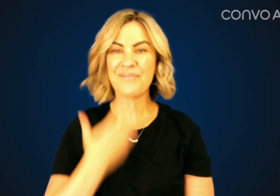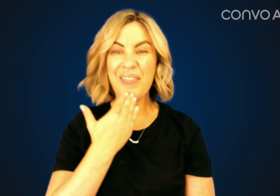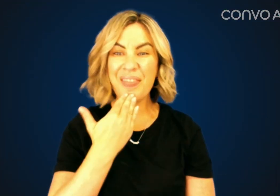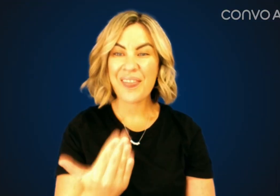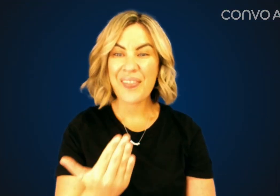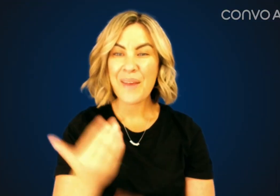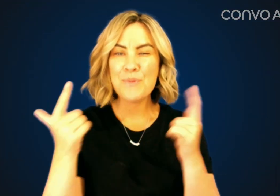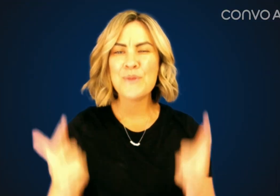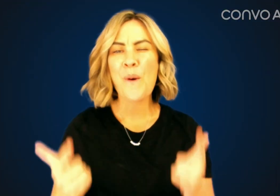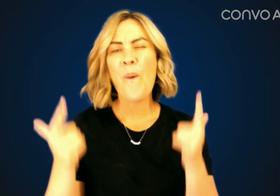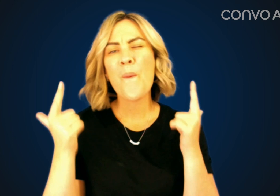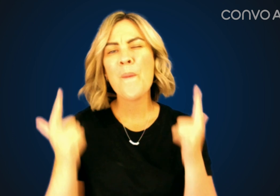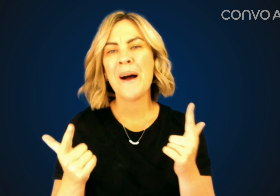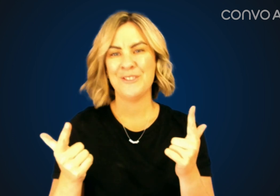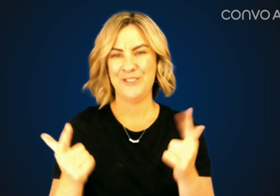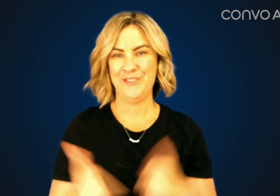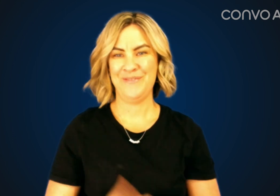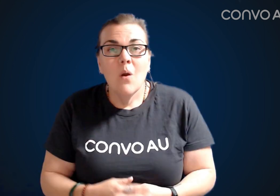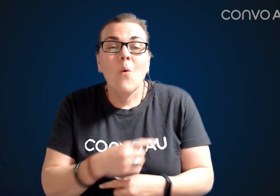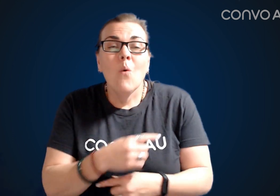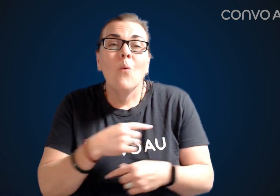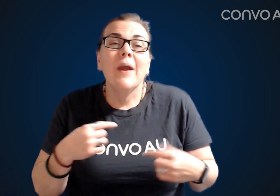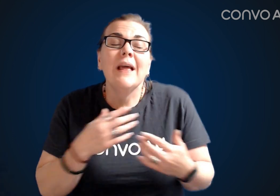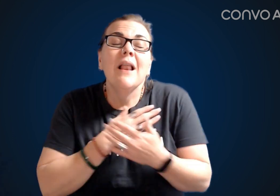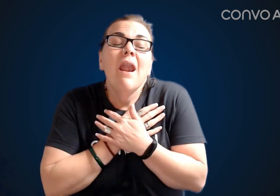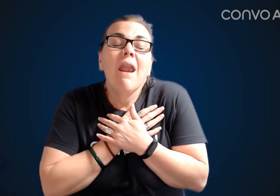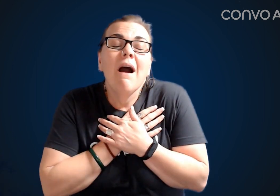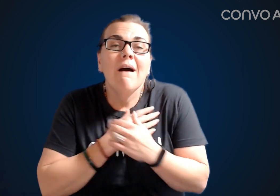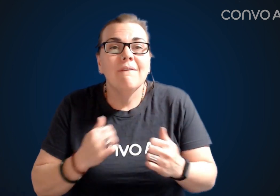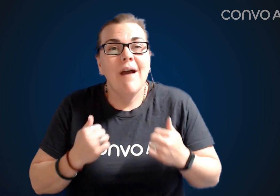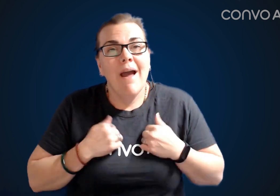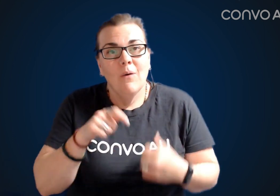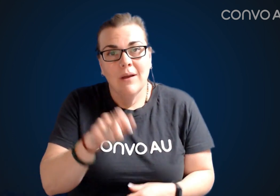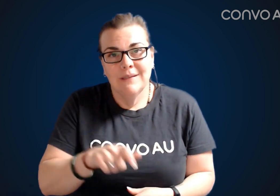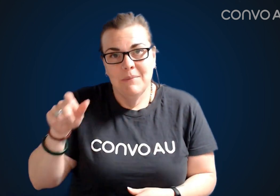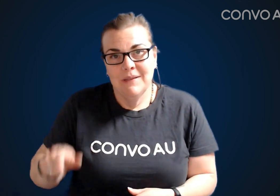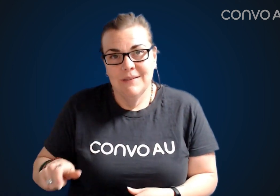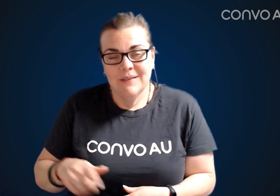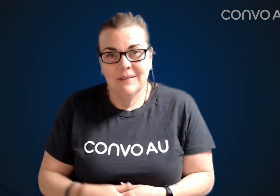Thank you so much! We love our customers.